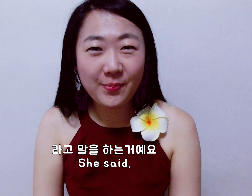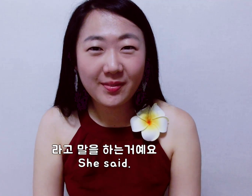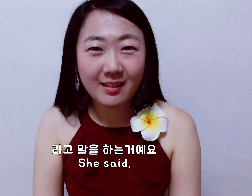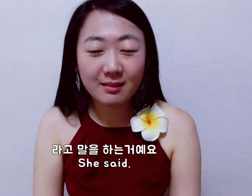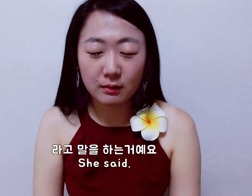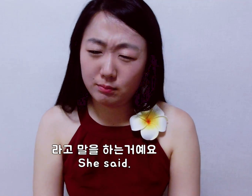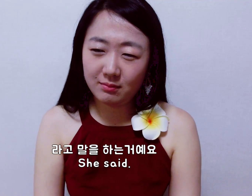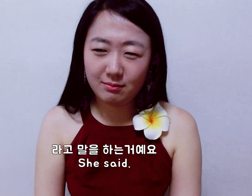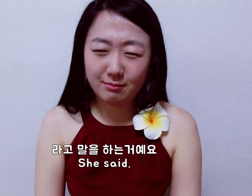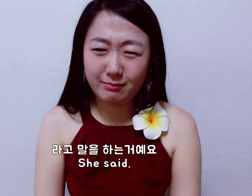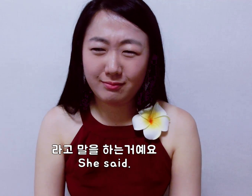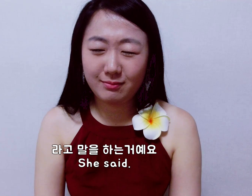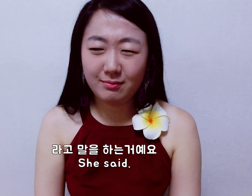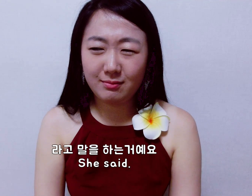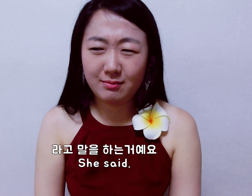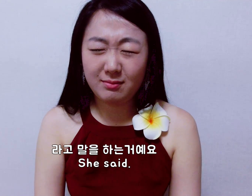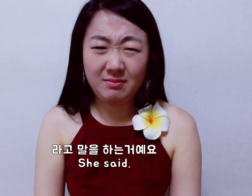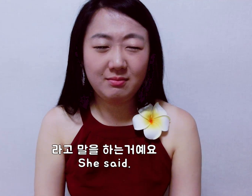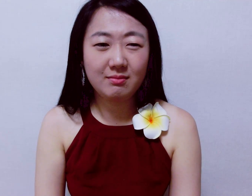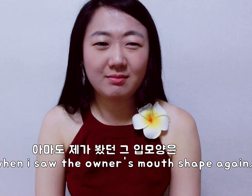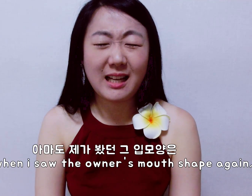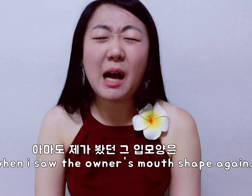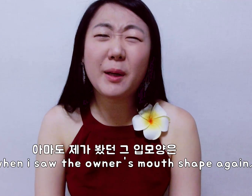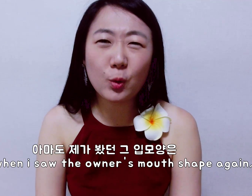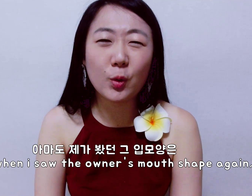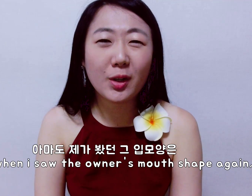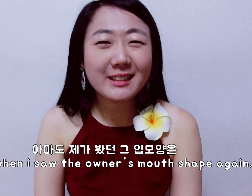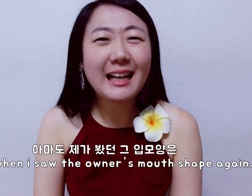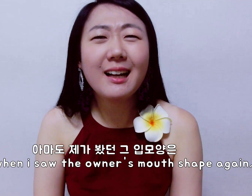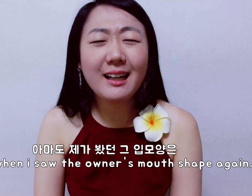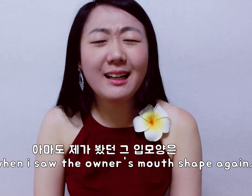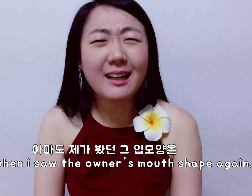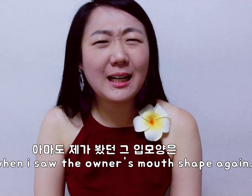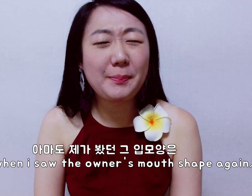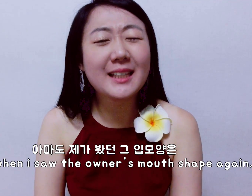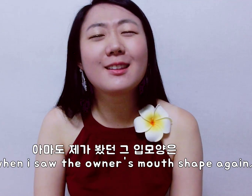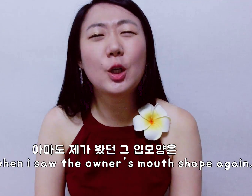아 역시 농인을 이미 한번 만나 셨던 분들은